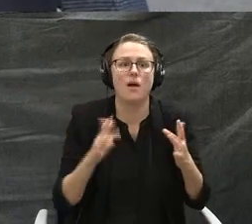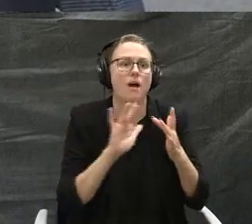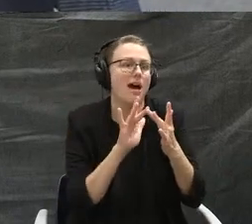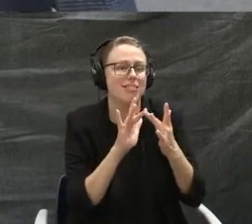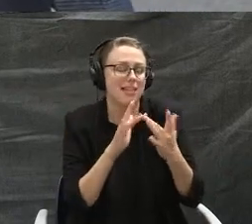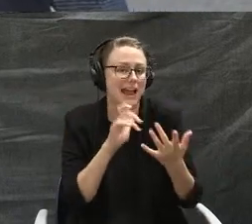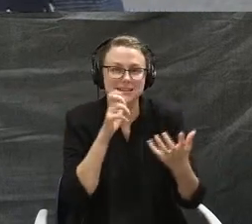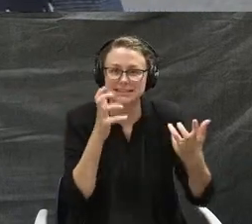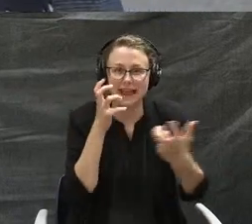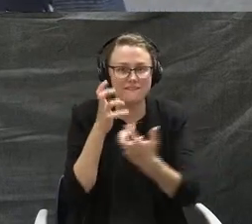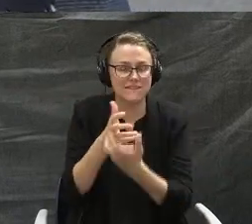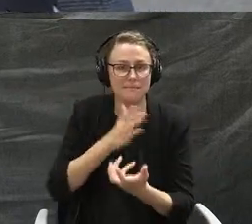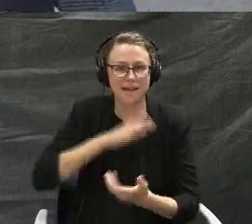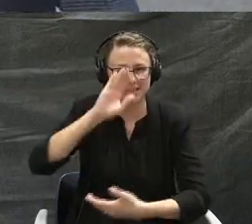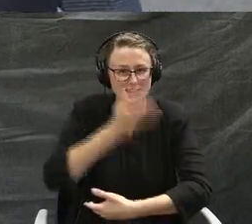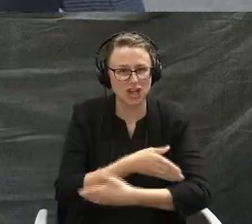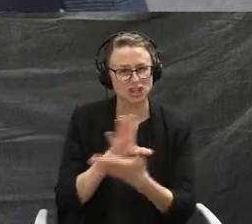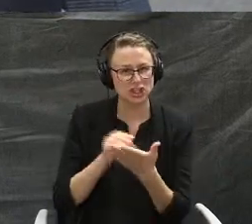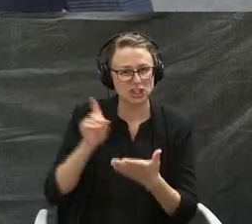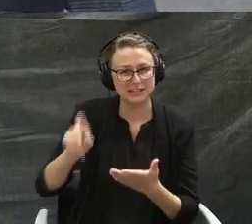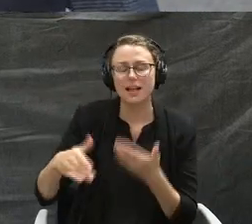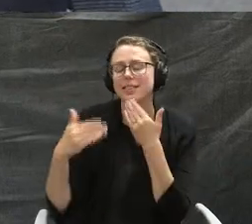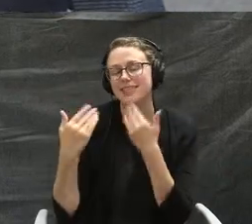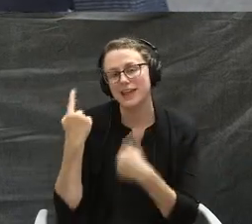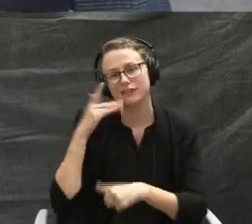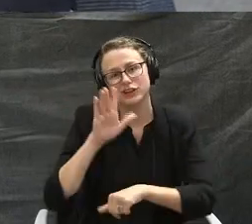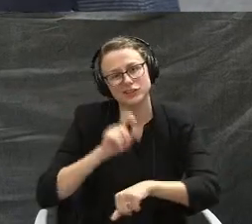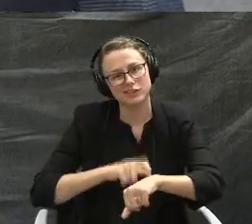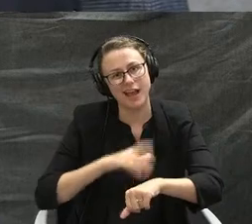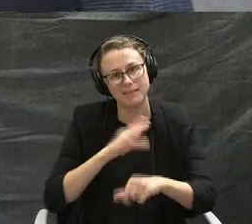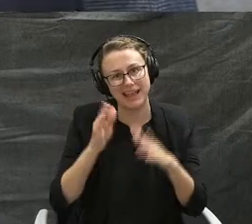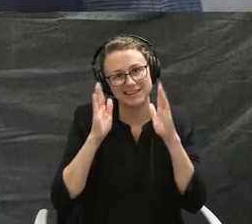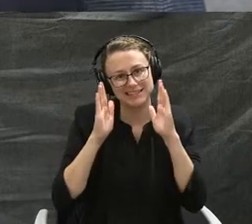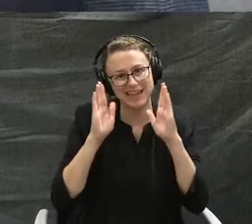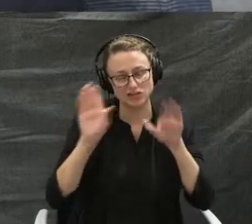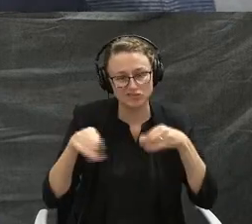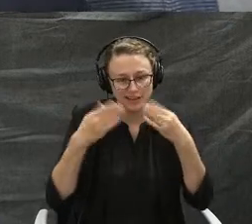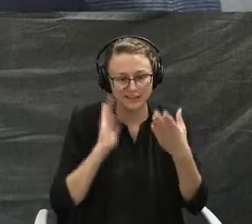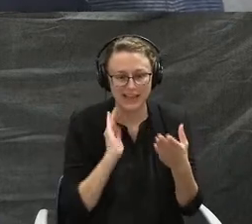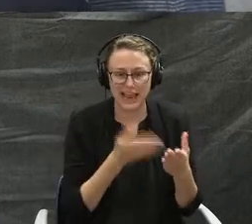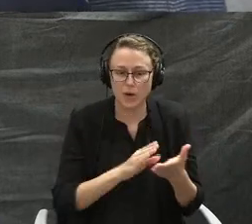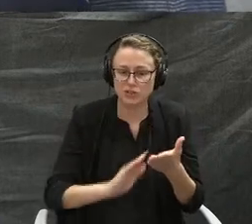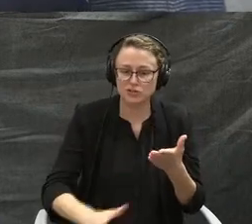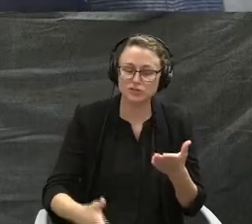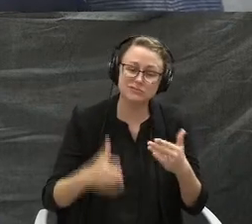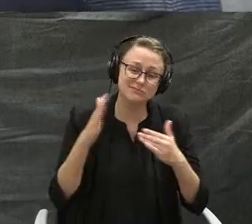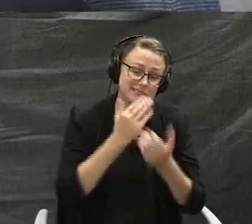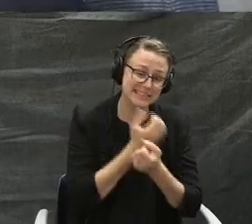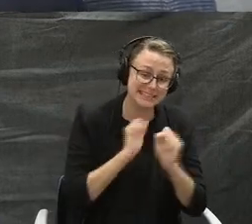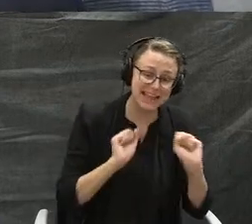needs. Thank you for your time and attention to giving our students the safest, most effective learning environment.